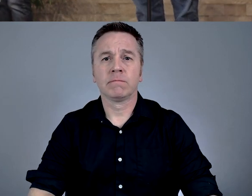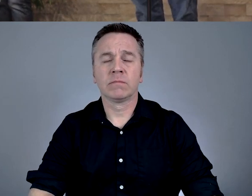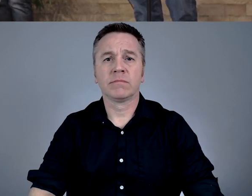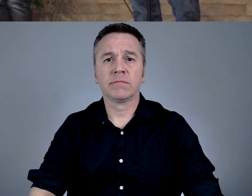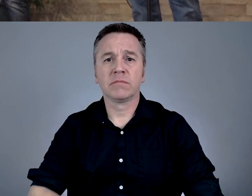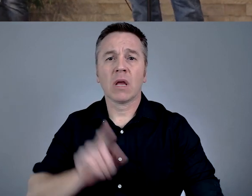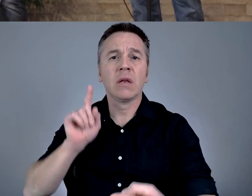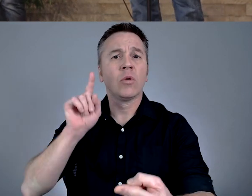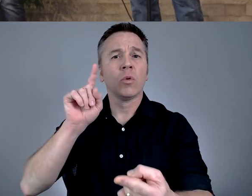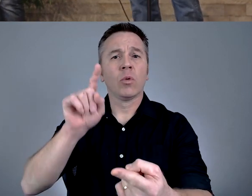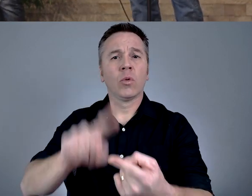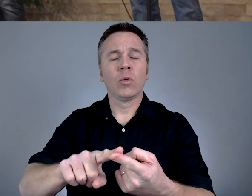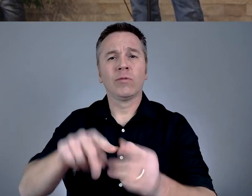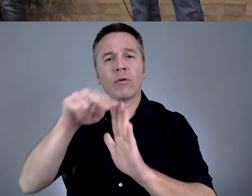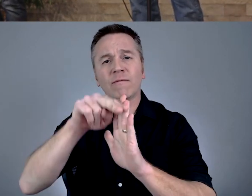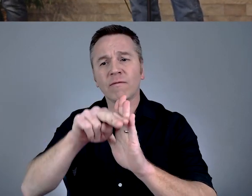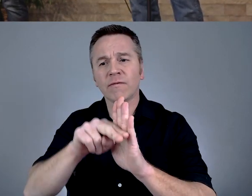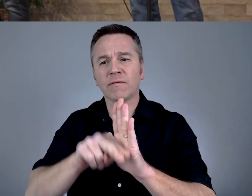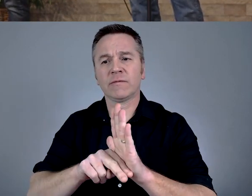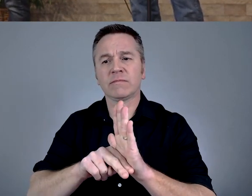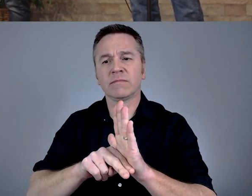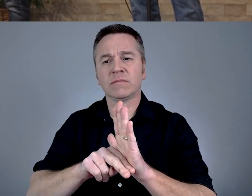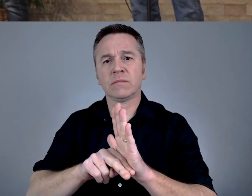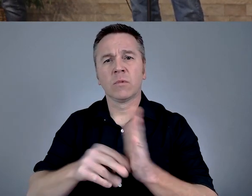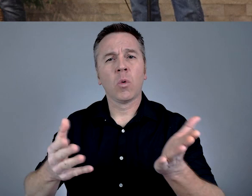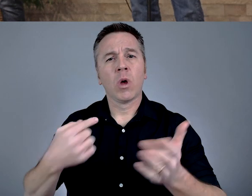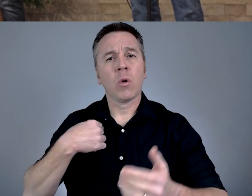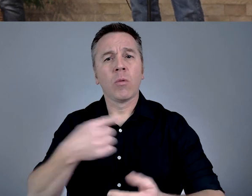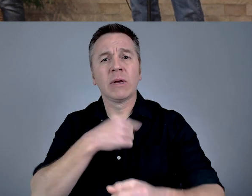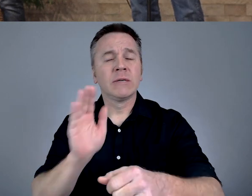Unto the grave, what will we sing?